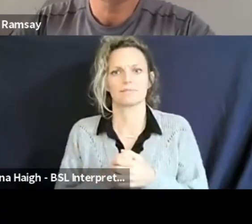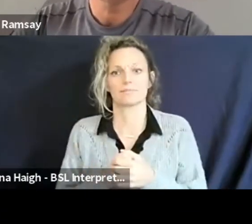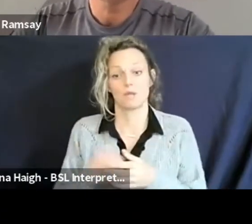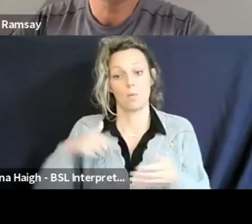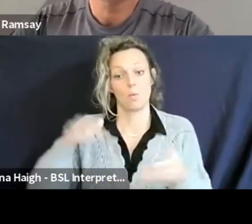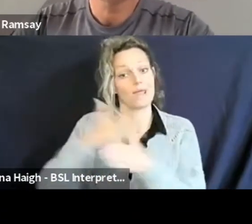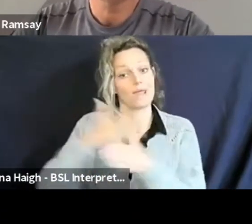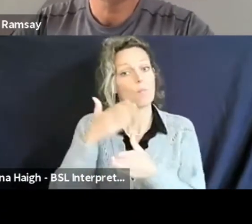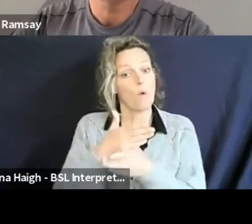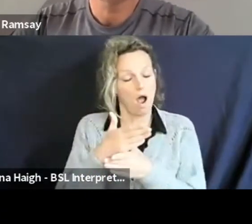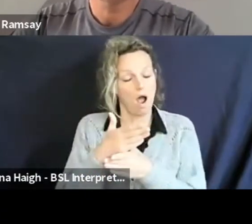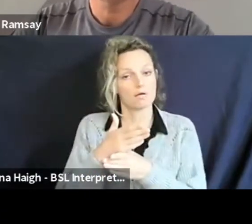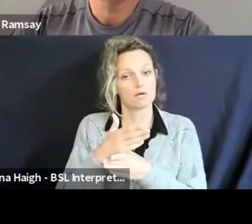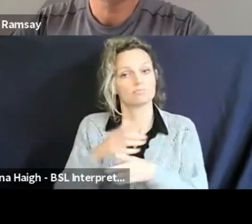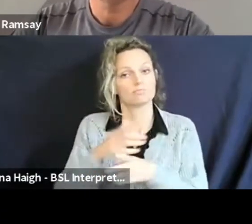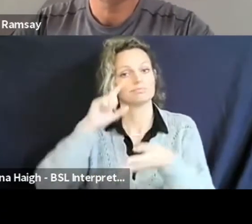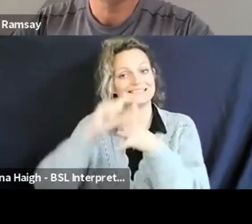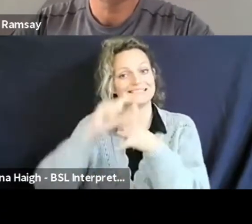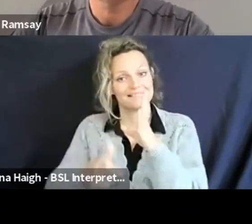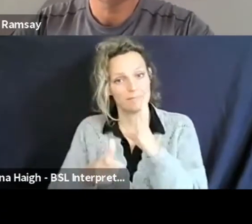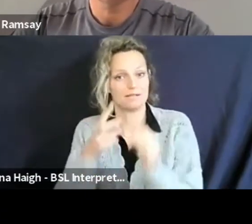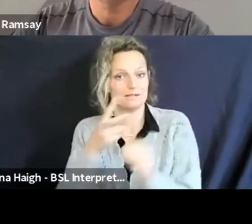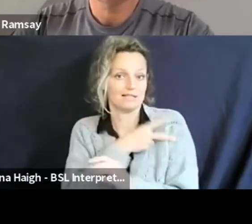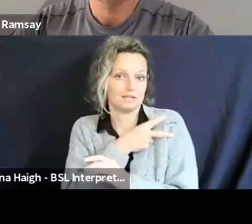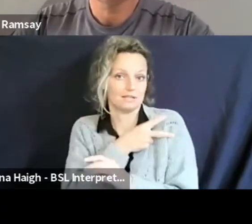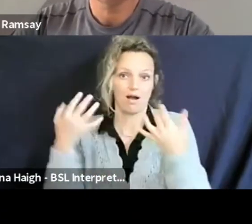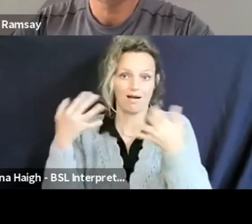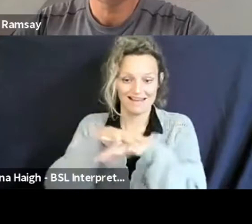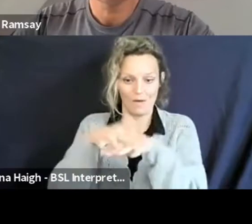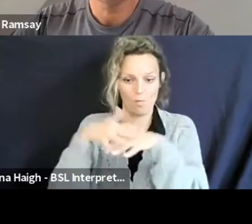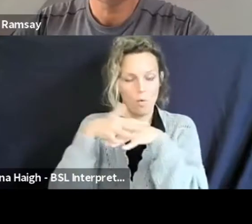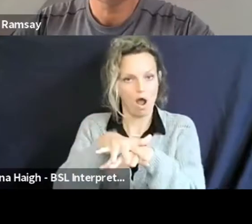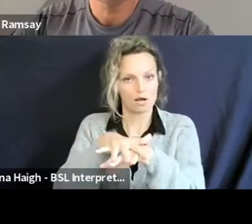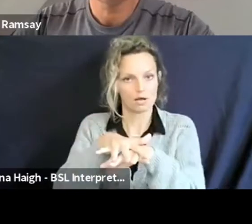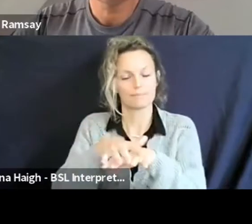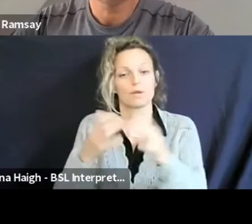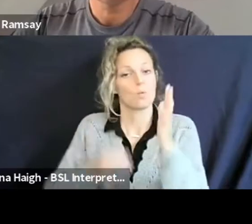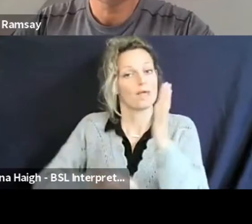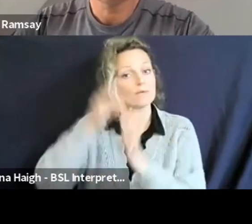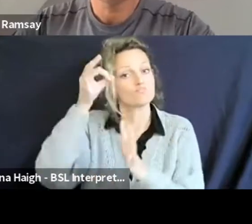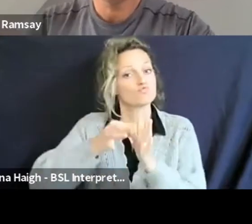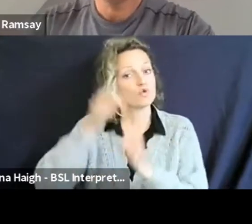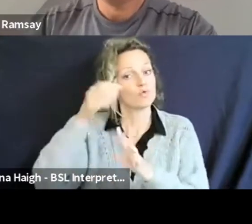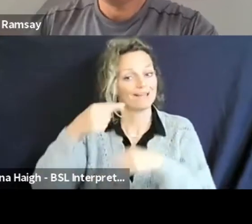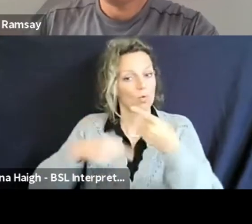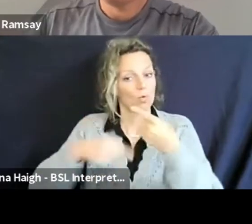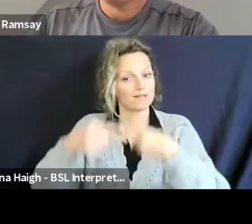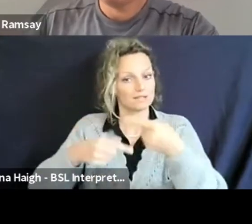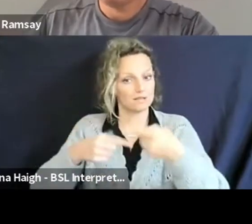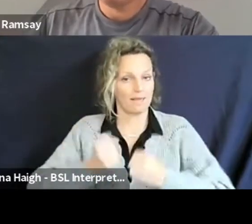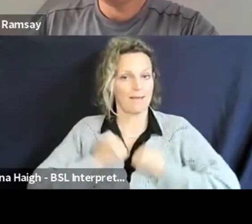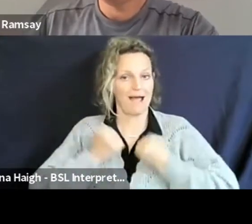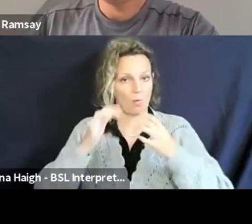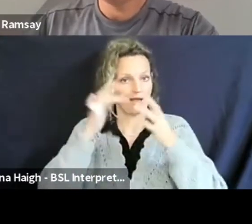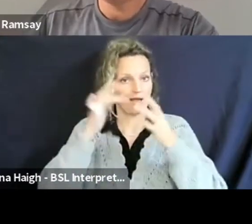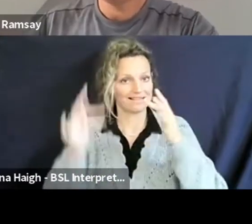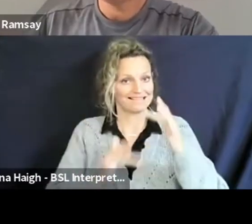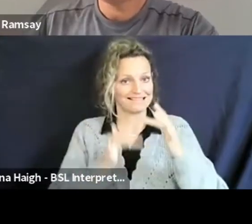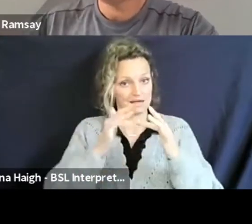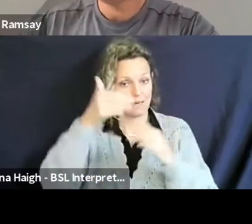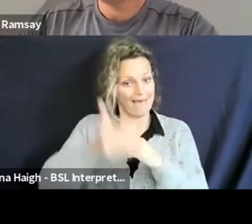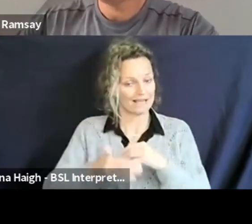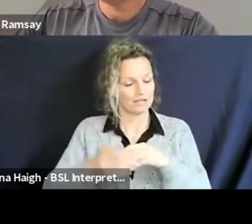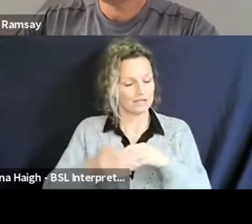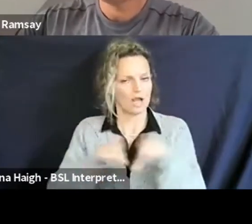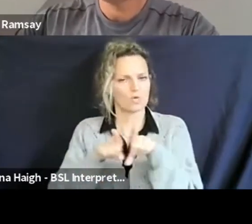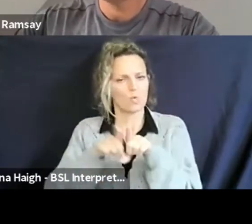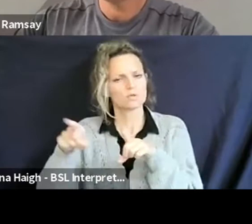Yes, it's very imbedded.